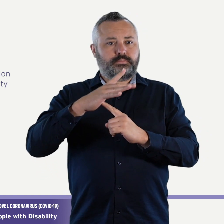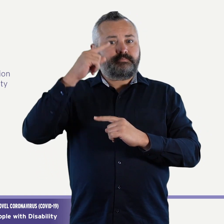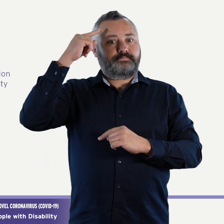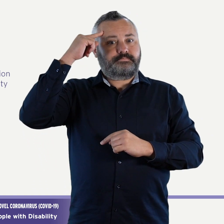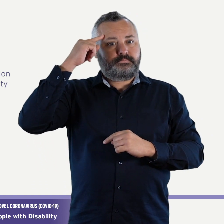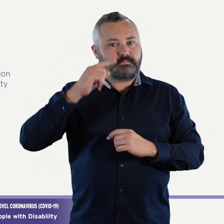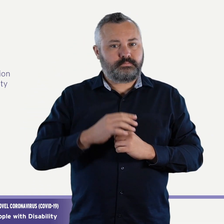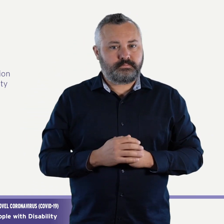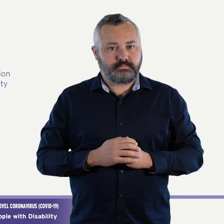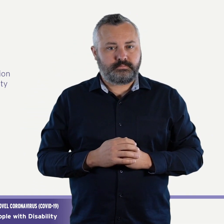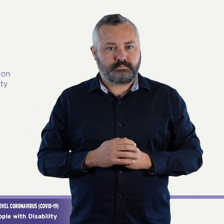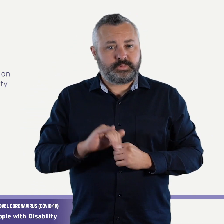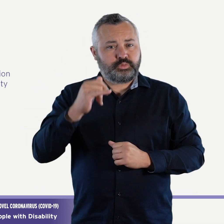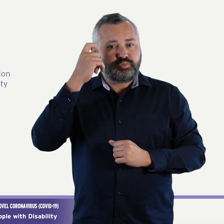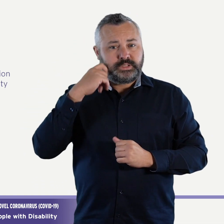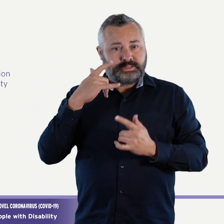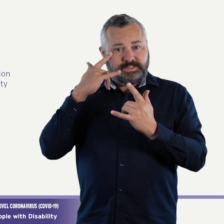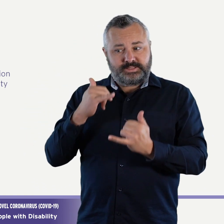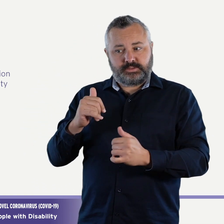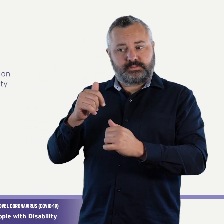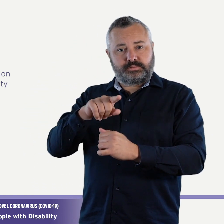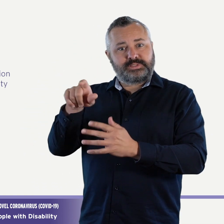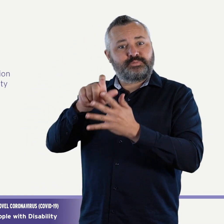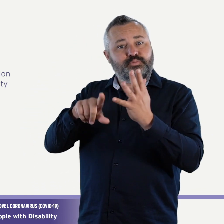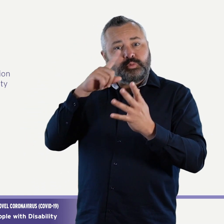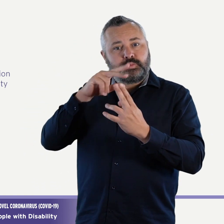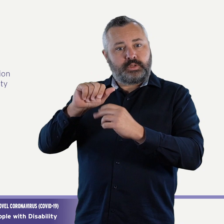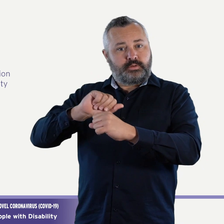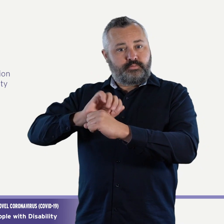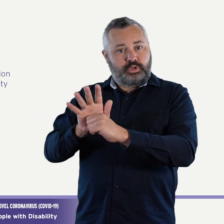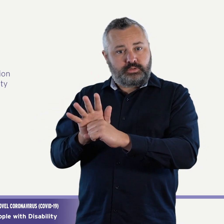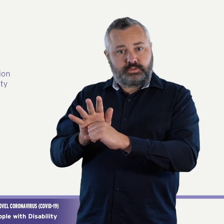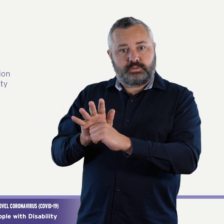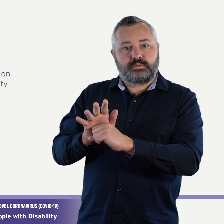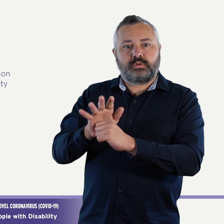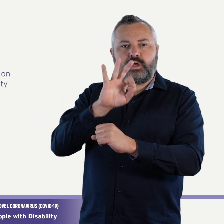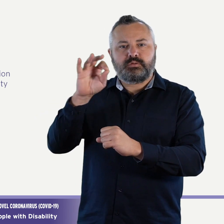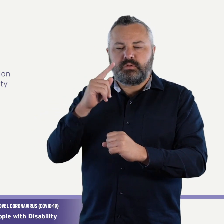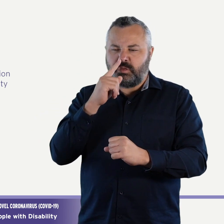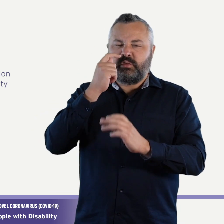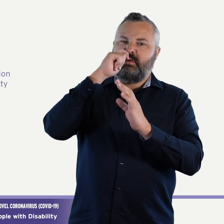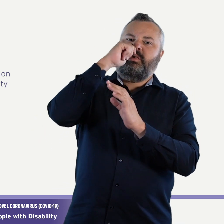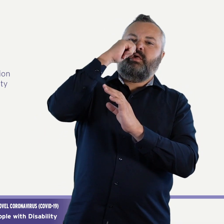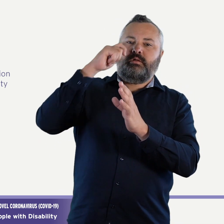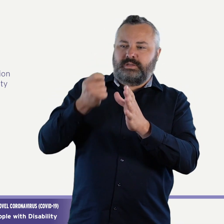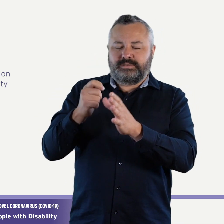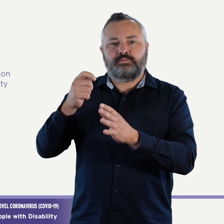This is important to think about: Consider less invasive COVID-19 testing approaches for some people with disability in circumstances